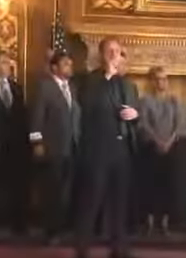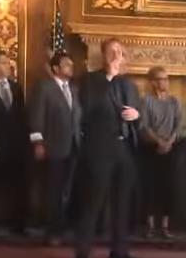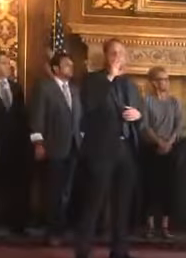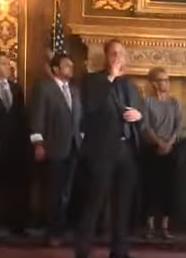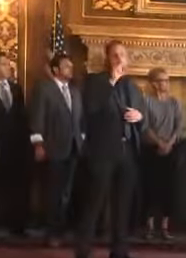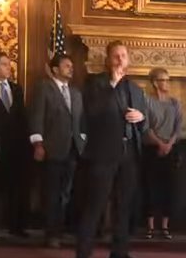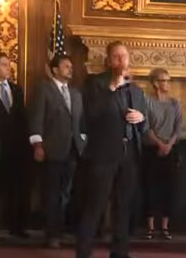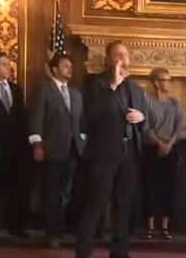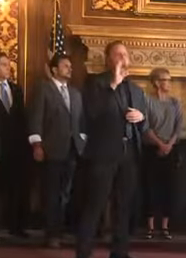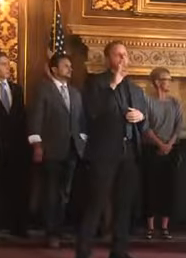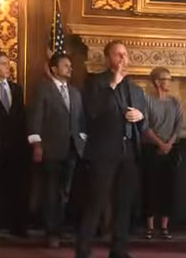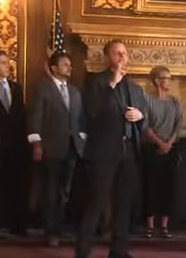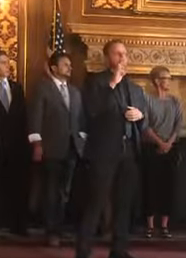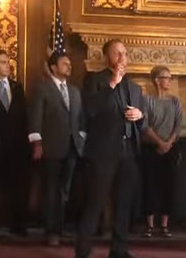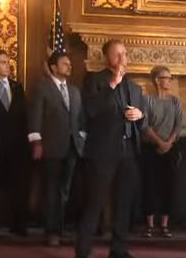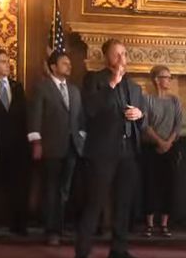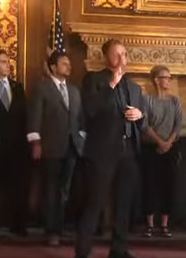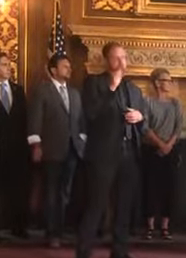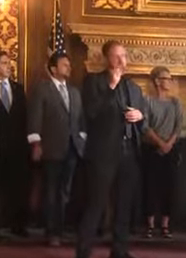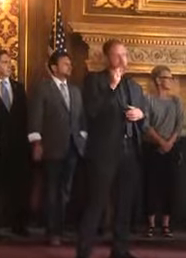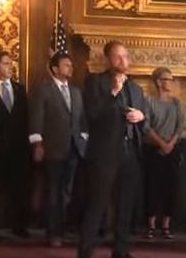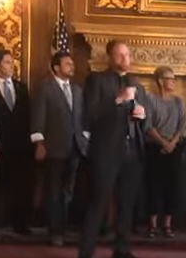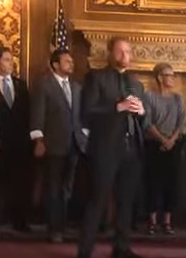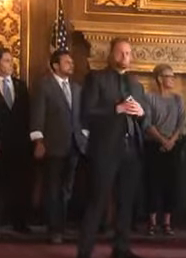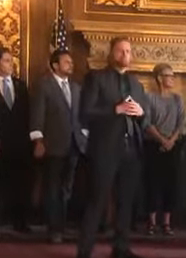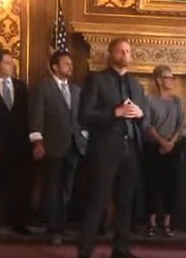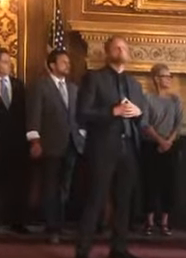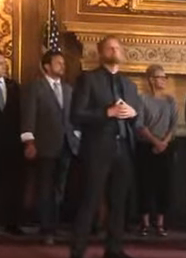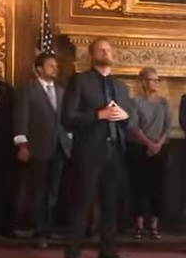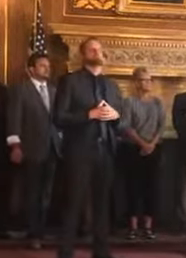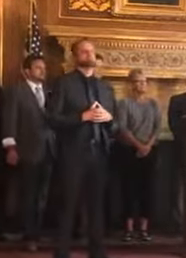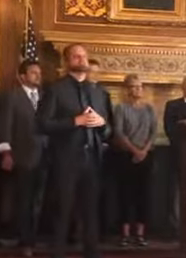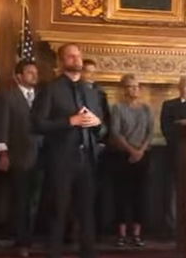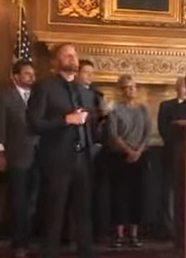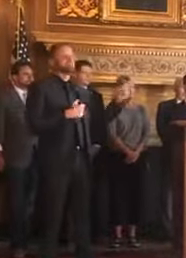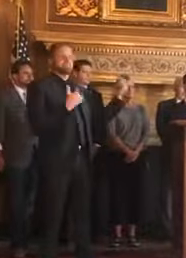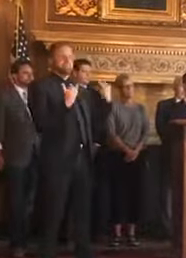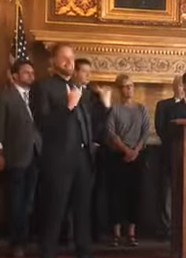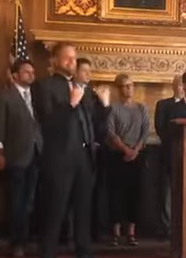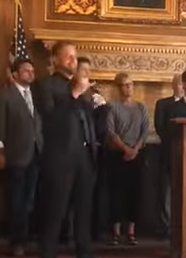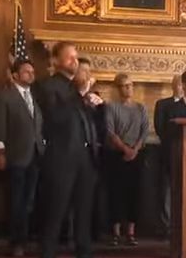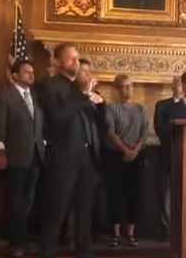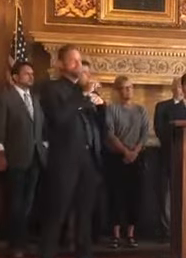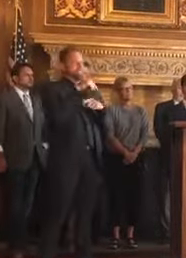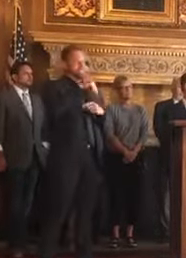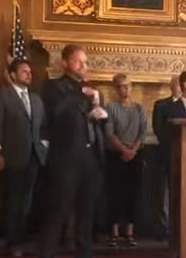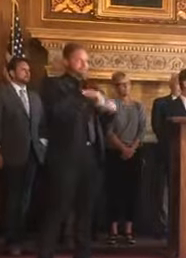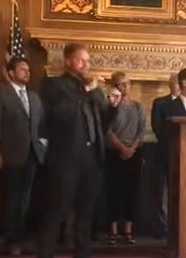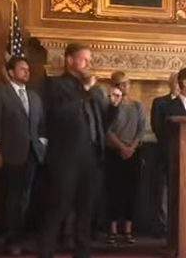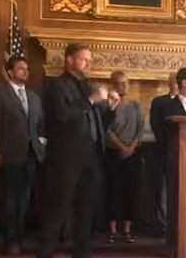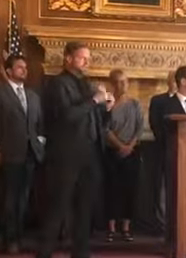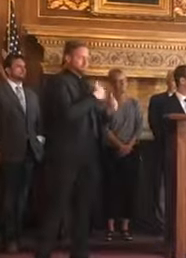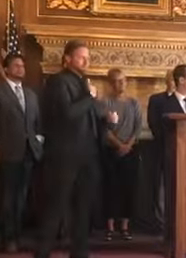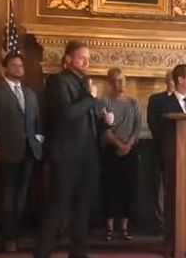our office, but is also a certified deaf interpreter herself and a fantastic advocate on behalf